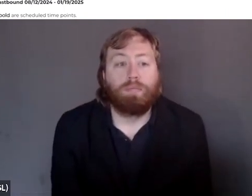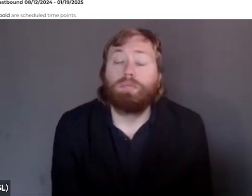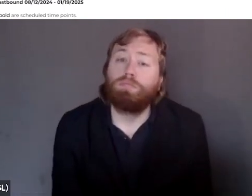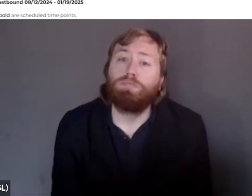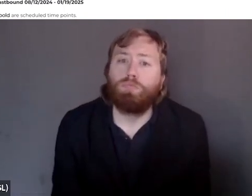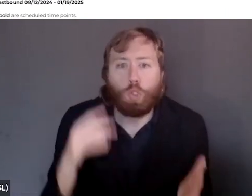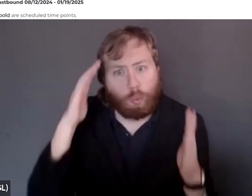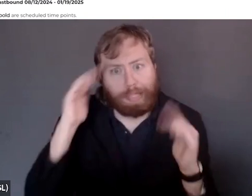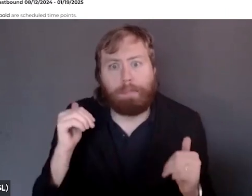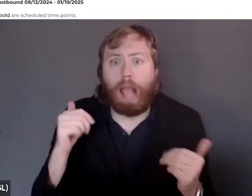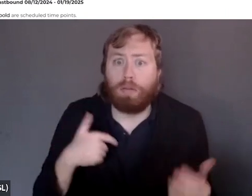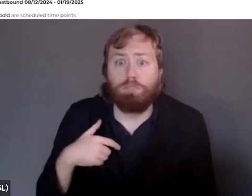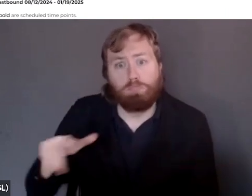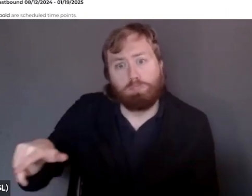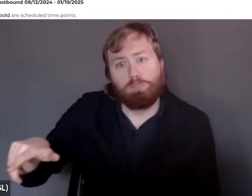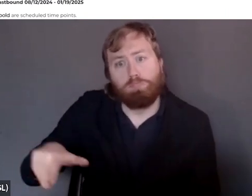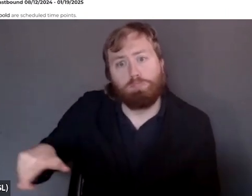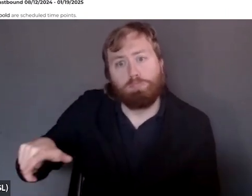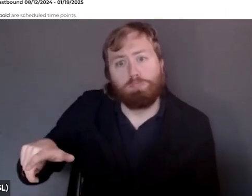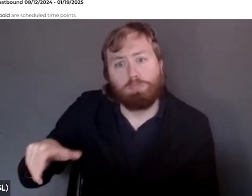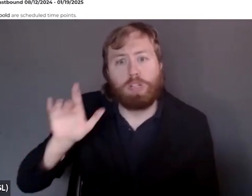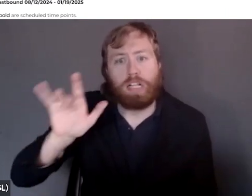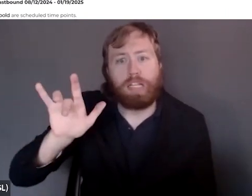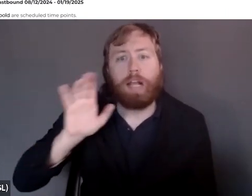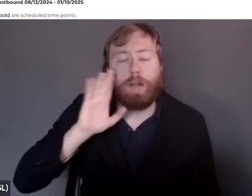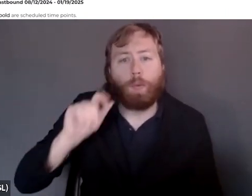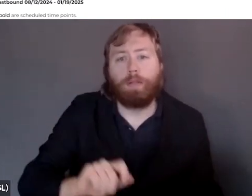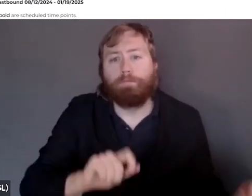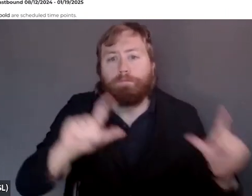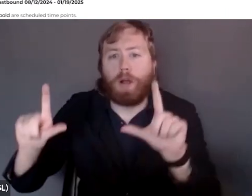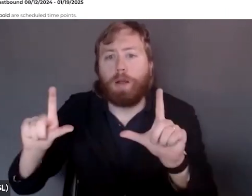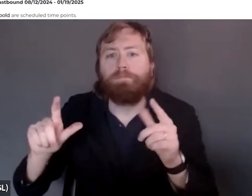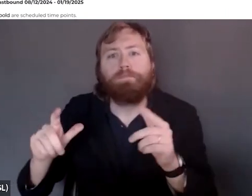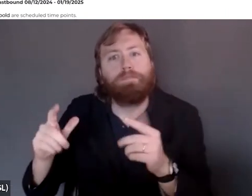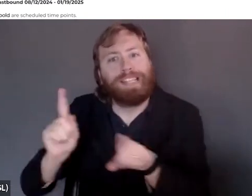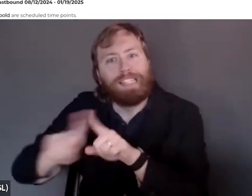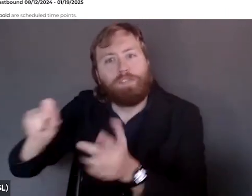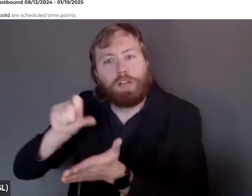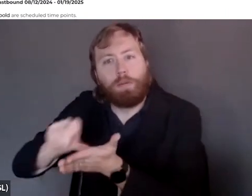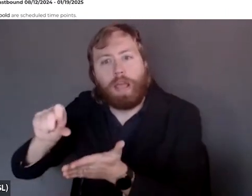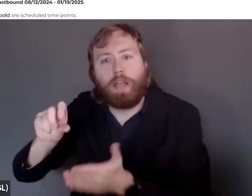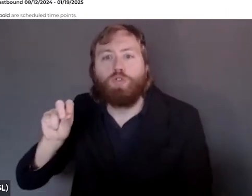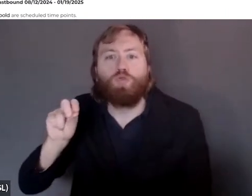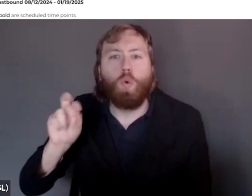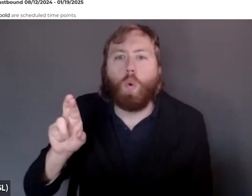I'm going to get taken either to a new page, or I'm going to get taken to somewhere else on this page